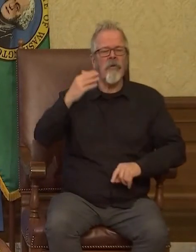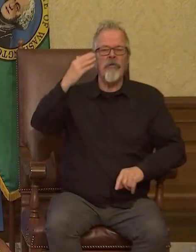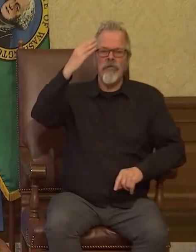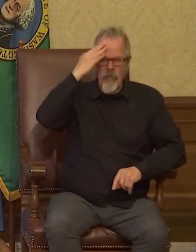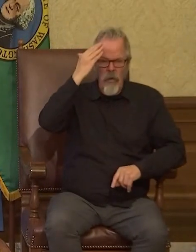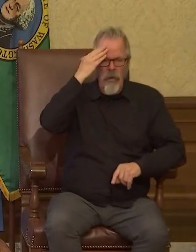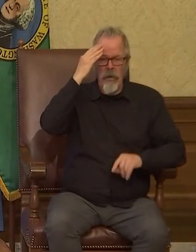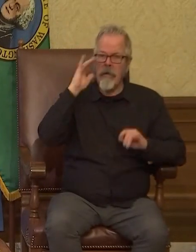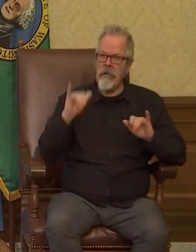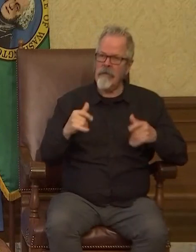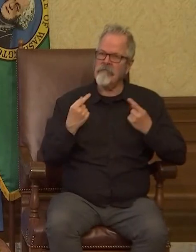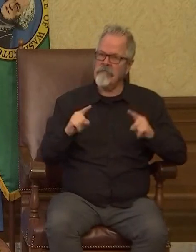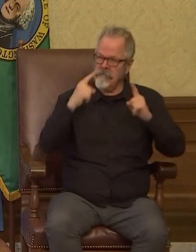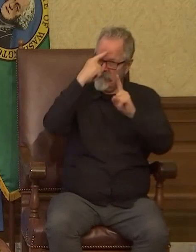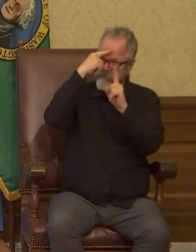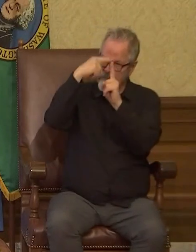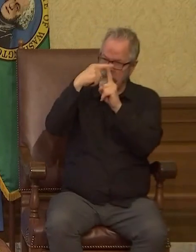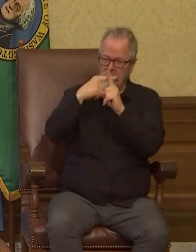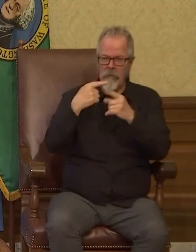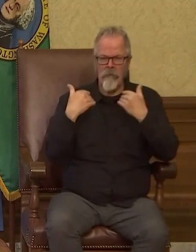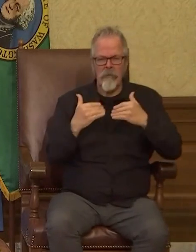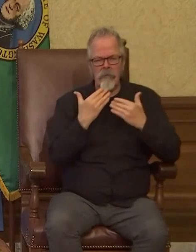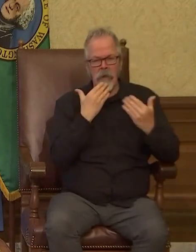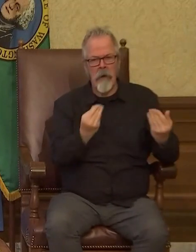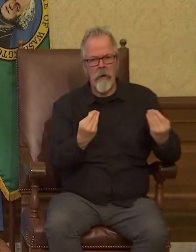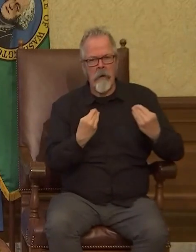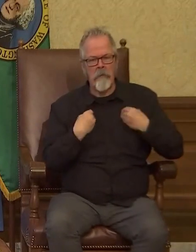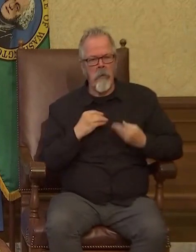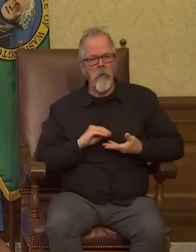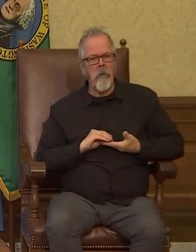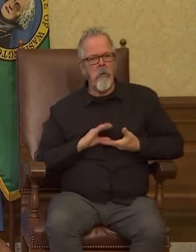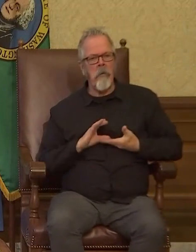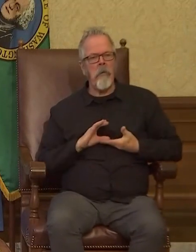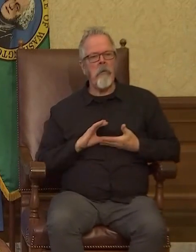I MEAN THEY'RE THE ONES WHO KNOW THEIR BUSINESS BETTER THAN ANYTHING ELSE WHETHER I MEAN THEY'RE THE ONES WHO KNOW THEIR BUSINESS BETTER THAN ANYTHING ELSE WHETHER ANY I MEAN THEY'RE THE ONES WHO KNOW THEIR BUSINESS BETTER THAN ANYTHING ELSE WHETHER ANY OF KNOW THEIR BUSINESS BETTER THAN ANYTHING ELSE WHETHER ANY OF KNOW THEIR BUSINESS BETTER THAN ANYTHING ELSE WHETHER ANY OF THIS KNOW THEIR BUSINESS BETTER THAN ANYTHING ELSE WHETHER ANY OF THIS WILL KNOW THEIR BUSINESS BETTER THAN ANYTHING ELSE WHETHER ANY OF THIS WILL EVEN KNOW THEIR BUSINESS BETTER THAN ANYTHING ELSE WHETHER ANY OF THIS WILL EVEN BE KNOW THEIR BUSINESS BETTER THAN ANYTHING ELSE WHETHER ANY OF THIS WILL EVEN BE POSSIBLE. KNOW THEIR BUSINESS BETTER THAN ANYTHING ELSE WHETHER ANY OF THIS WILL EVEN BE POSSIBLE. WE ANYTHING ELSE WHETHER ANY OF THIS WILL EVEN BE POSSIBLE. WE ANYTHING ELSE WHETHER ANY OF THIS WILL EVEN BE POSSIBLE. WE STILL ANYTHING ELSE WHETHER ANY OF THIS WILL EVEN BE POSSIBLE. WE STILL DON'T ANYTHING ELSE WHETHER ANY OF THIS WILL EVEN BE POSSIBLE. WE STILL DON'T KNOW ANYTHING ELSE WHETHER ANY OF THIS WILL EVEN BE POSSIBLE. WE STILL DON'T KNOW YET. ANYTHING ELSE WHETHER ANY OF THIS WILL EVEN BE POSSIBLE. WE STILL DON'T KNOW YET. GOVERNOR THIS WILL EVEN BE POSSIBLE. WE STILL DON'T KNOW YET. GOVERNOR THIS WILL EVEN BE POSSIBLE. WE STILL DON'T KNOW YET. GOVERNOR INSLEE